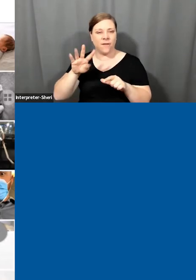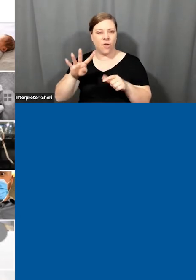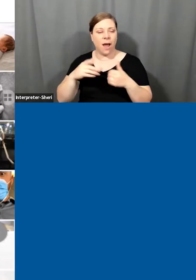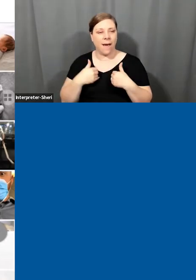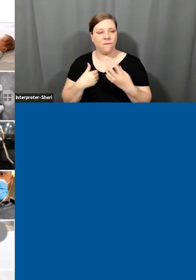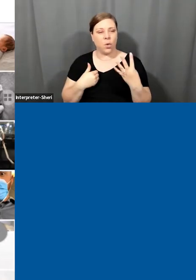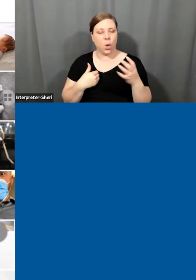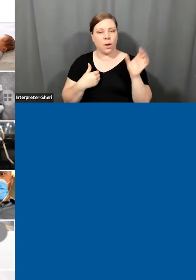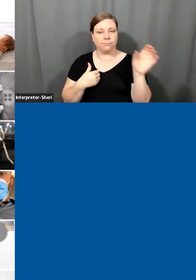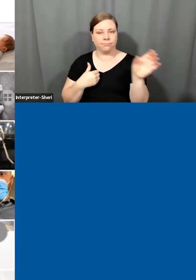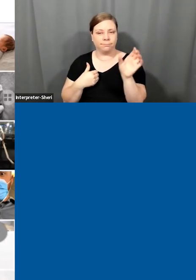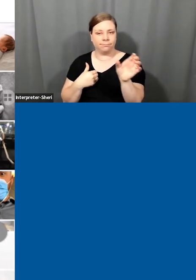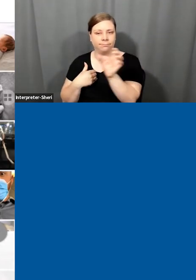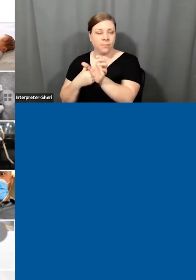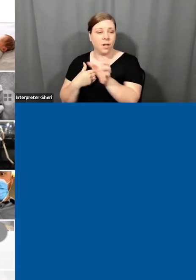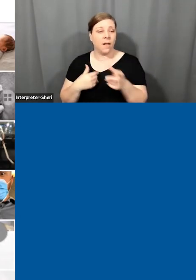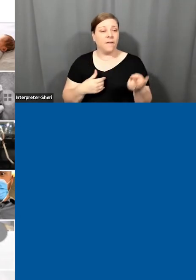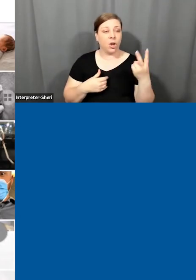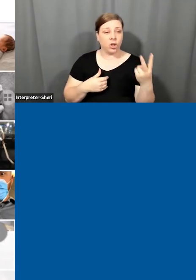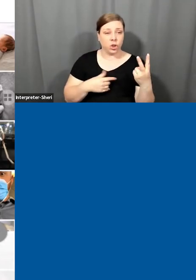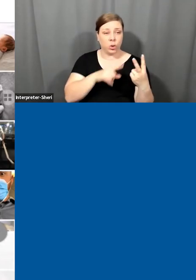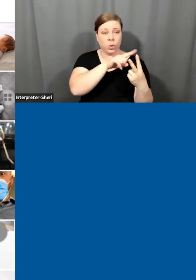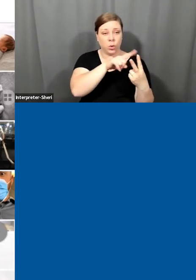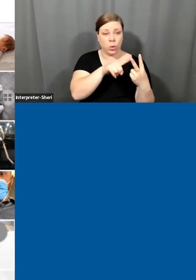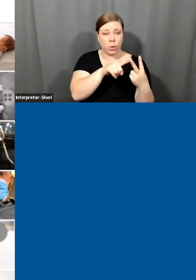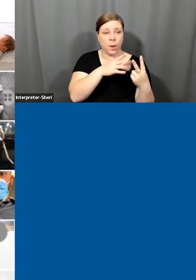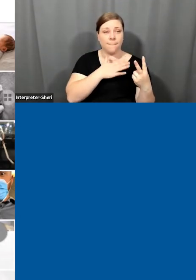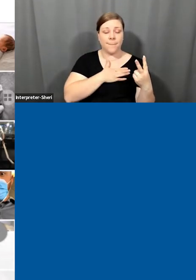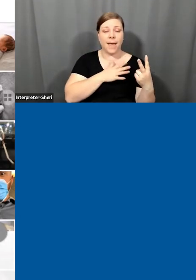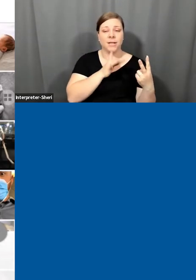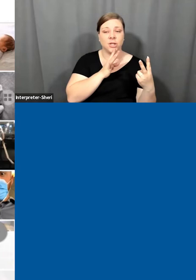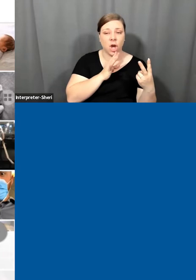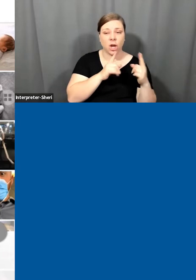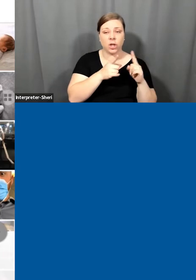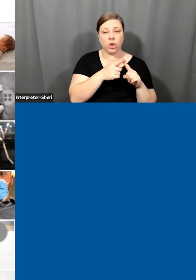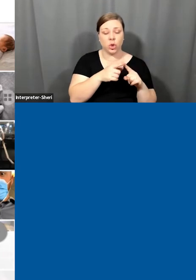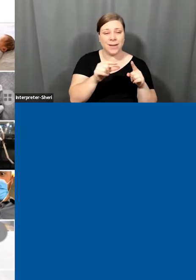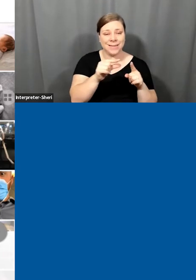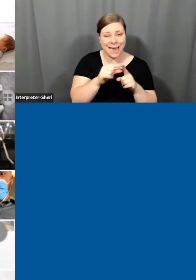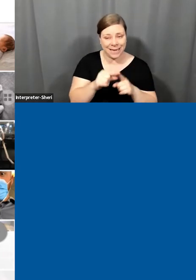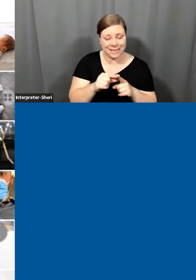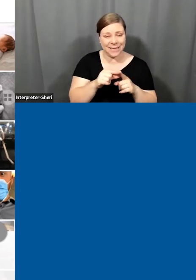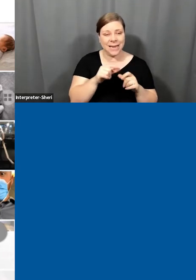So the first two screenshots are my talk to text app. I wrote basically the alt text for it.